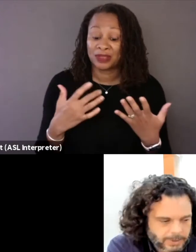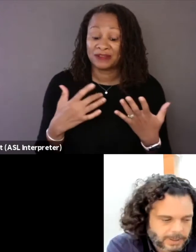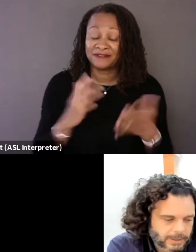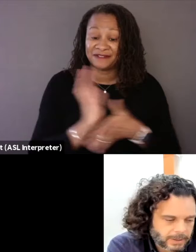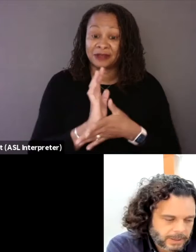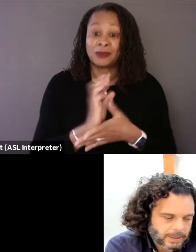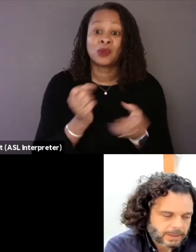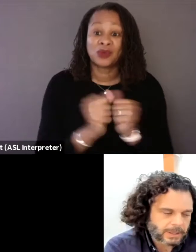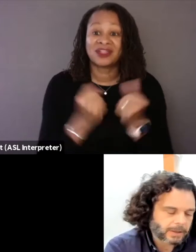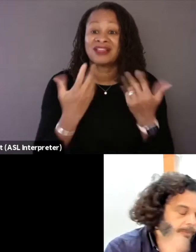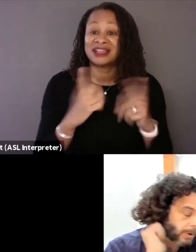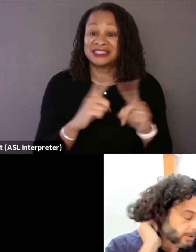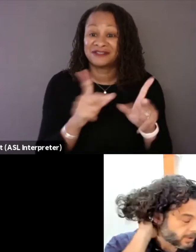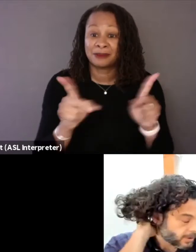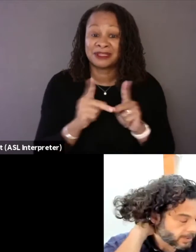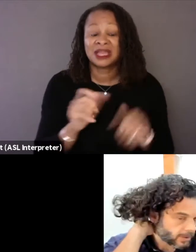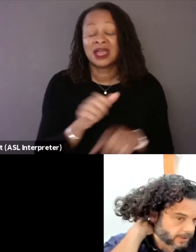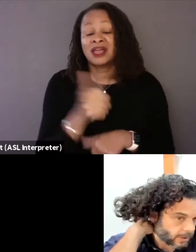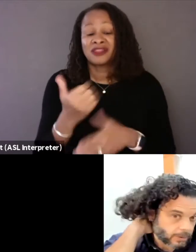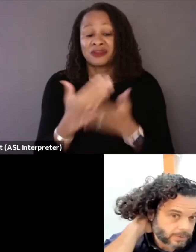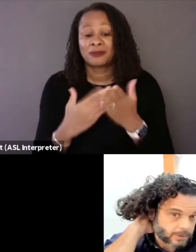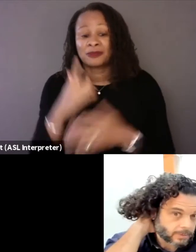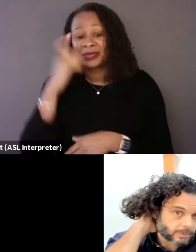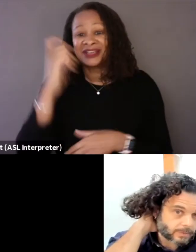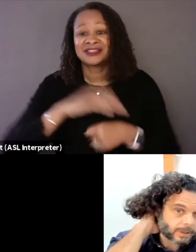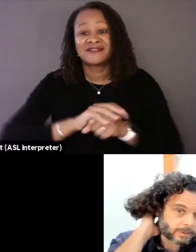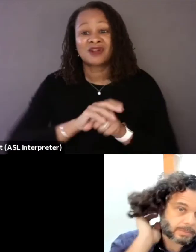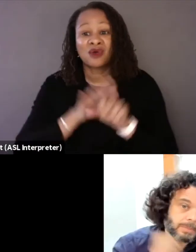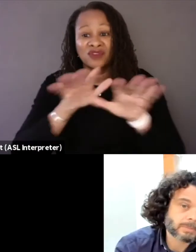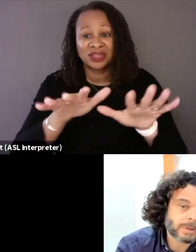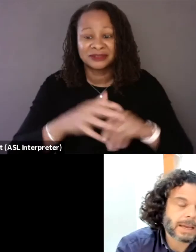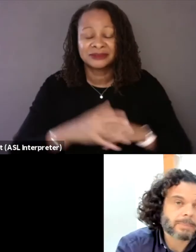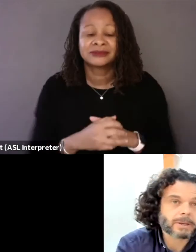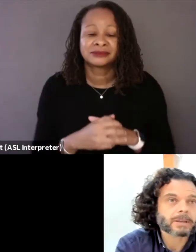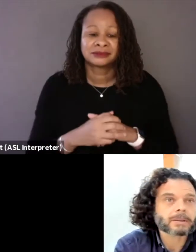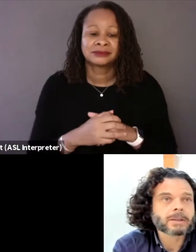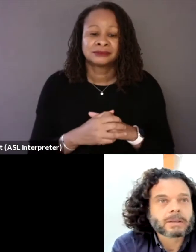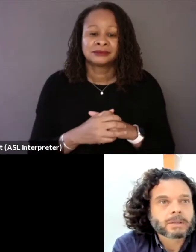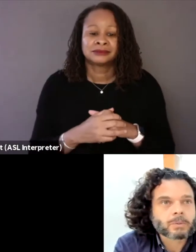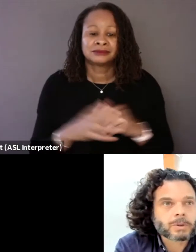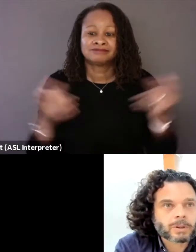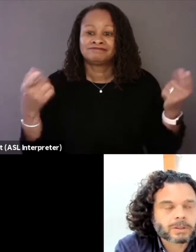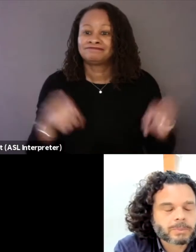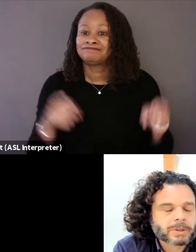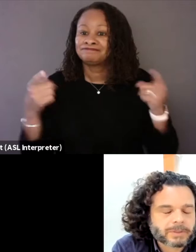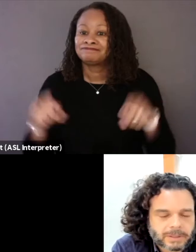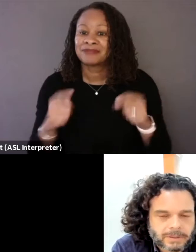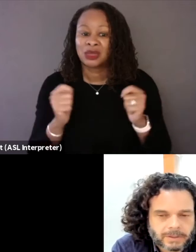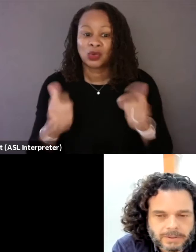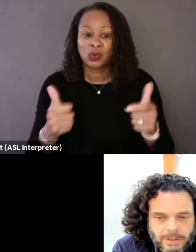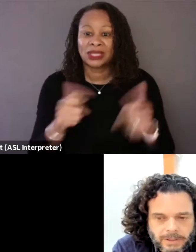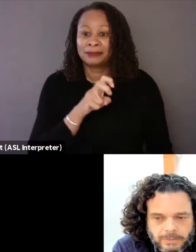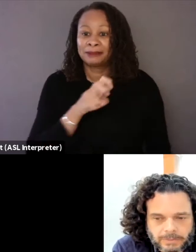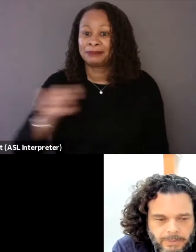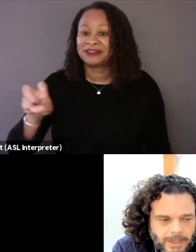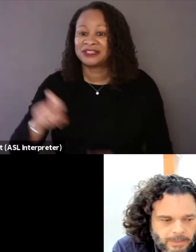but then the other part is just because of COVID, you know, happening, we quickly pivoted to this kind of, I mean, I'm,